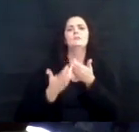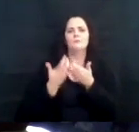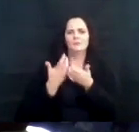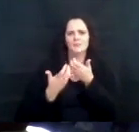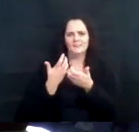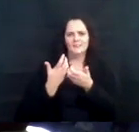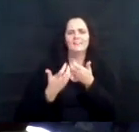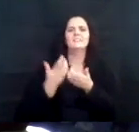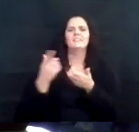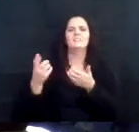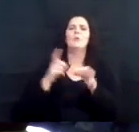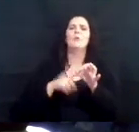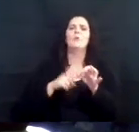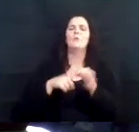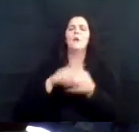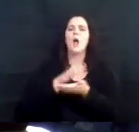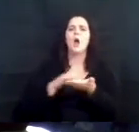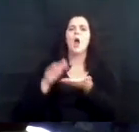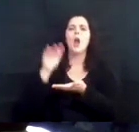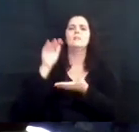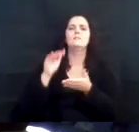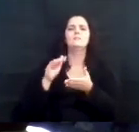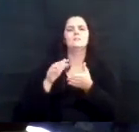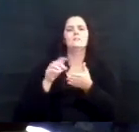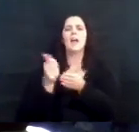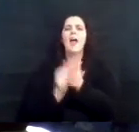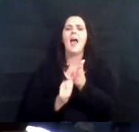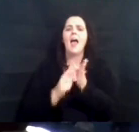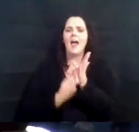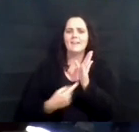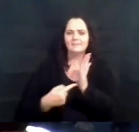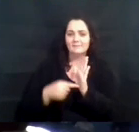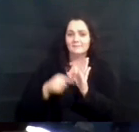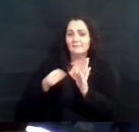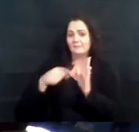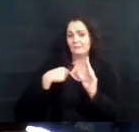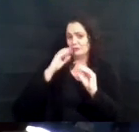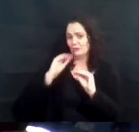Griffith University where I teach and we're going to just give you a little